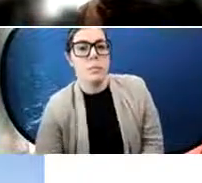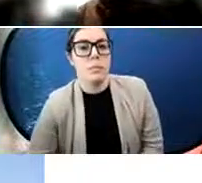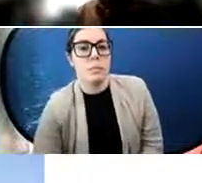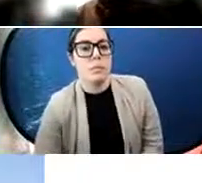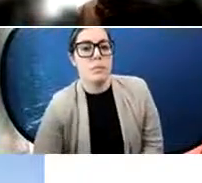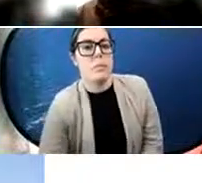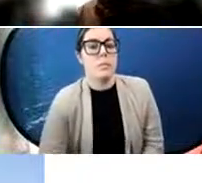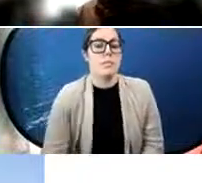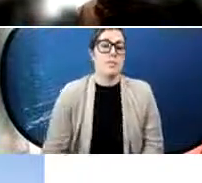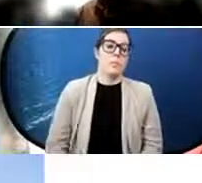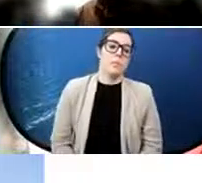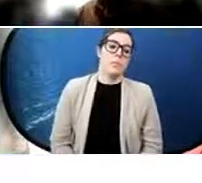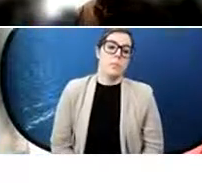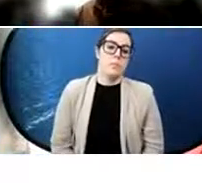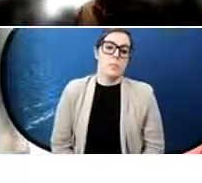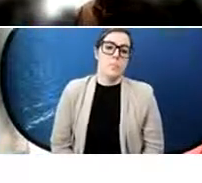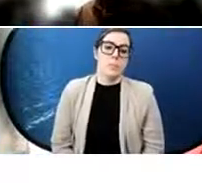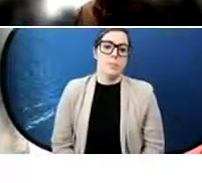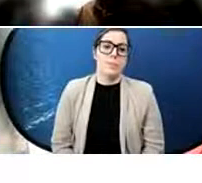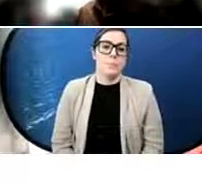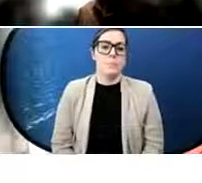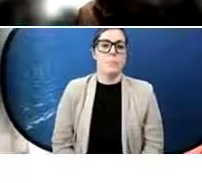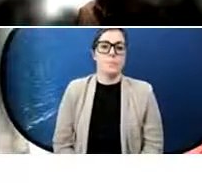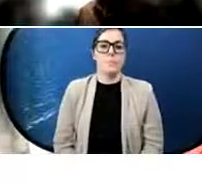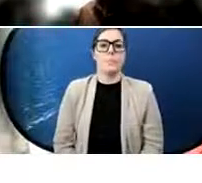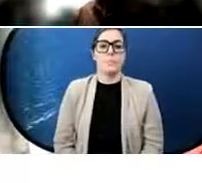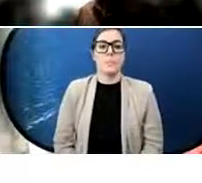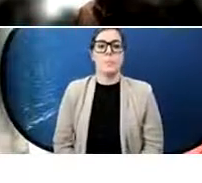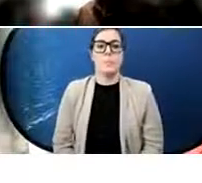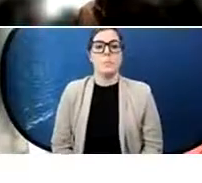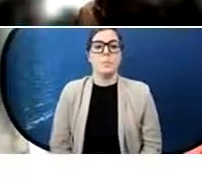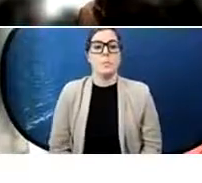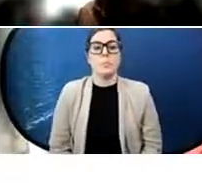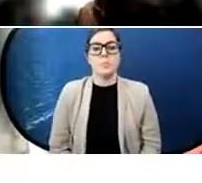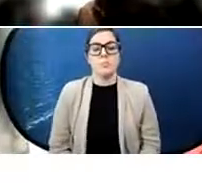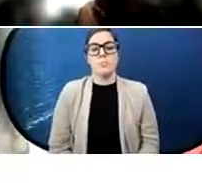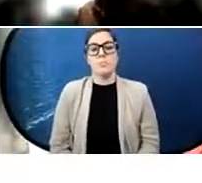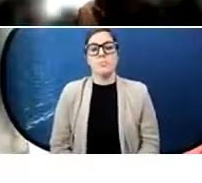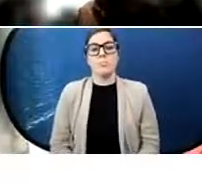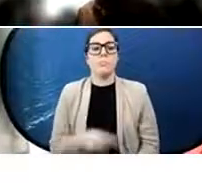Moving on to slide 8 so what we cover. This is kind of a non exhaustive slide, but